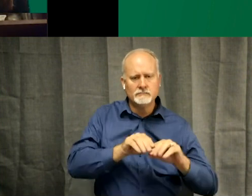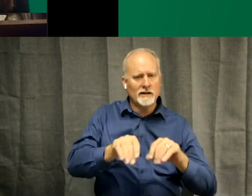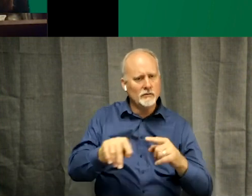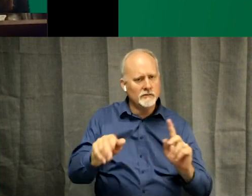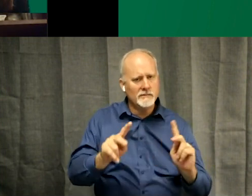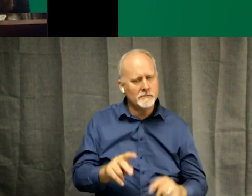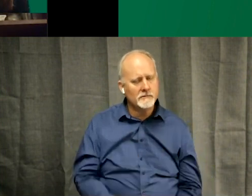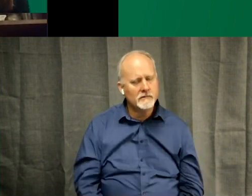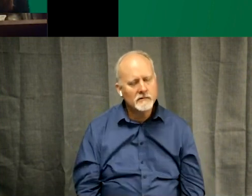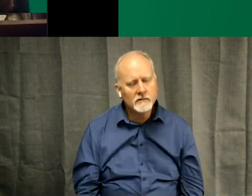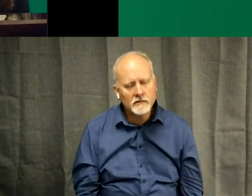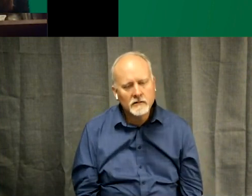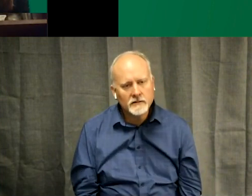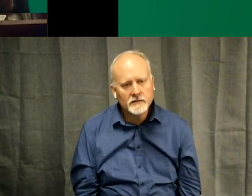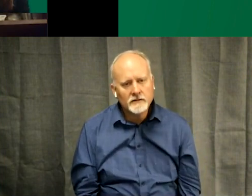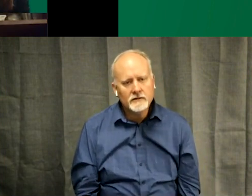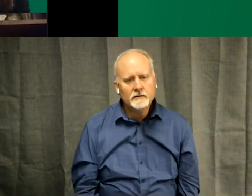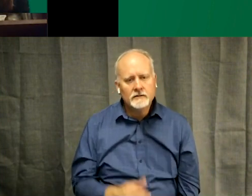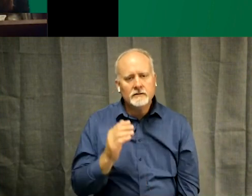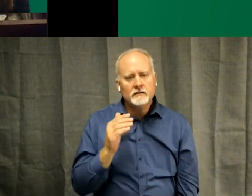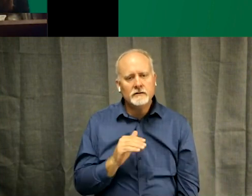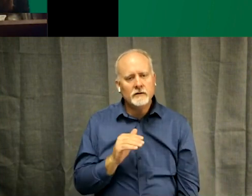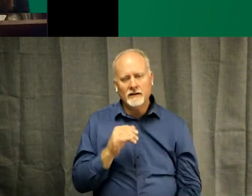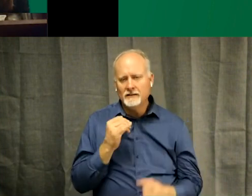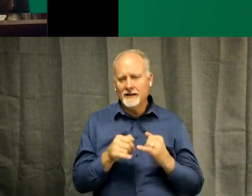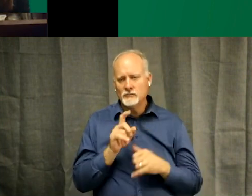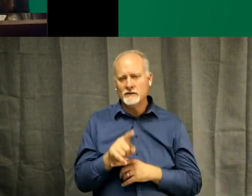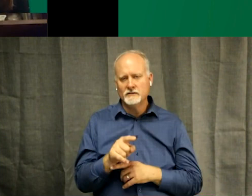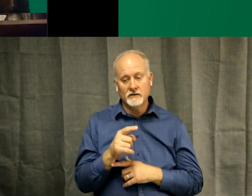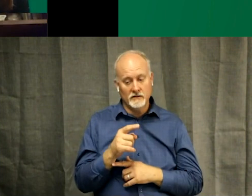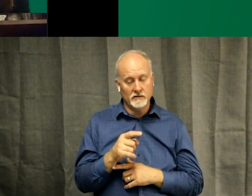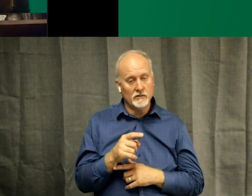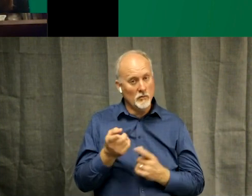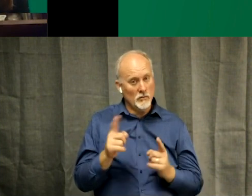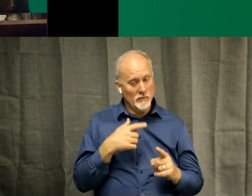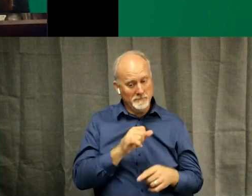okay and then uh one last question for the return to campus testing will students